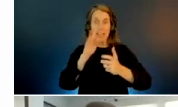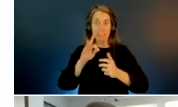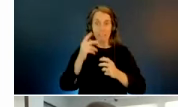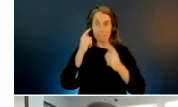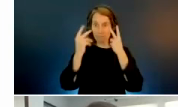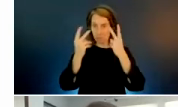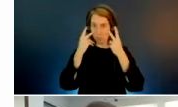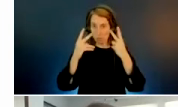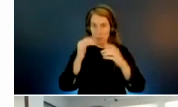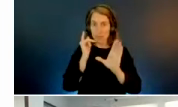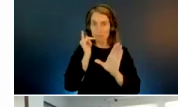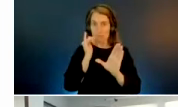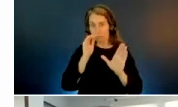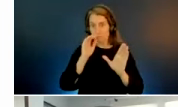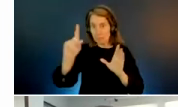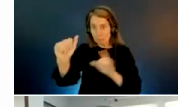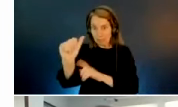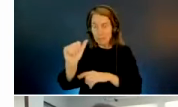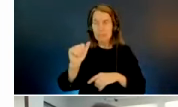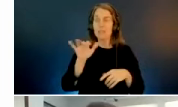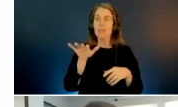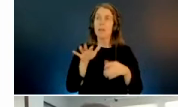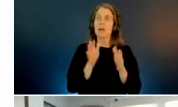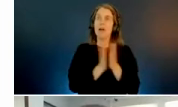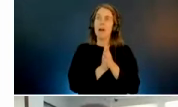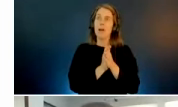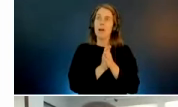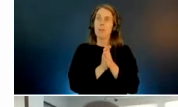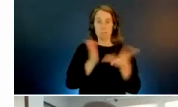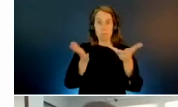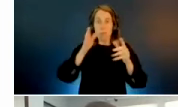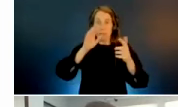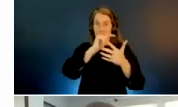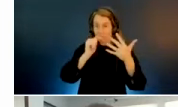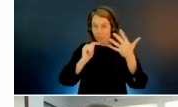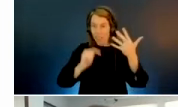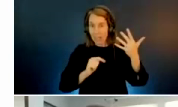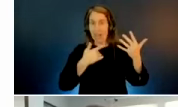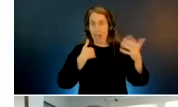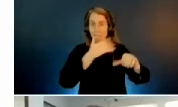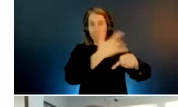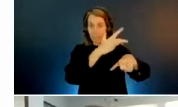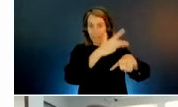um the people who are working should be able to to kind of tell you about them um if you have